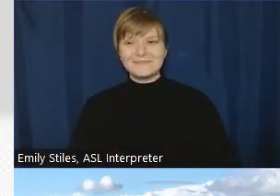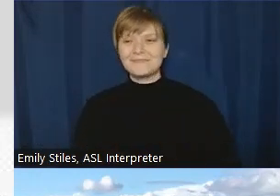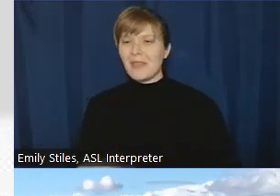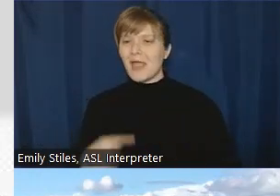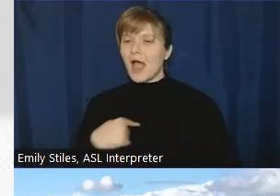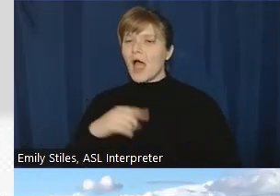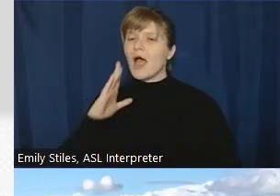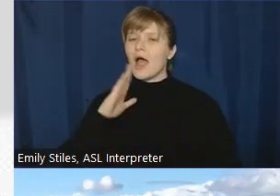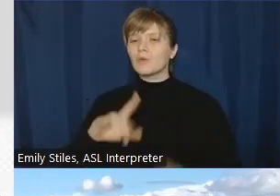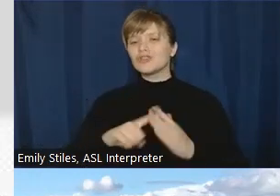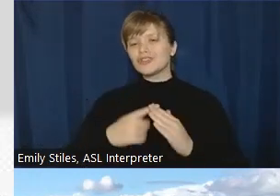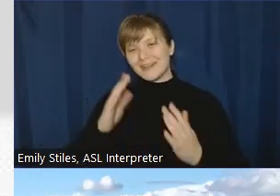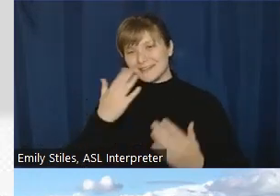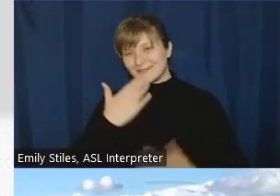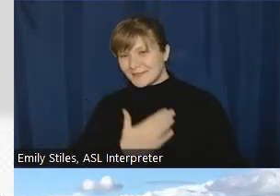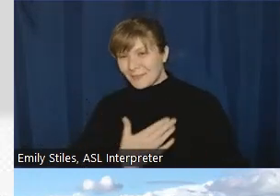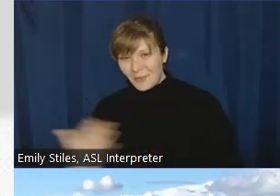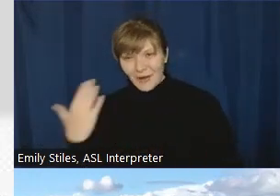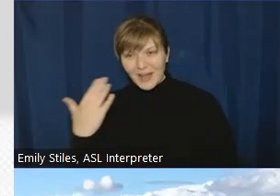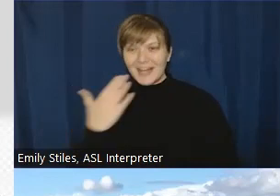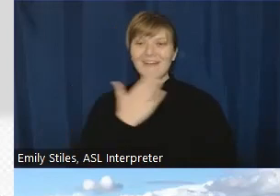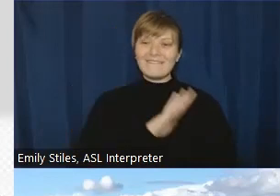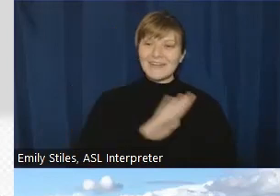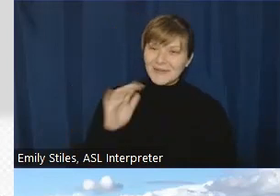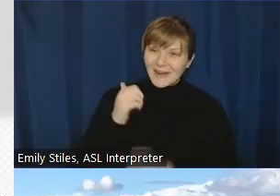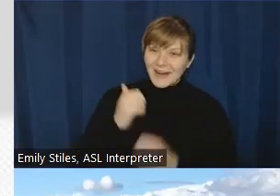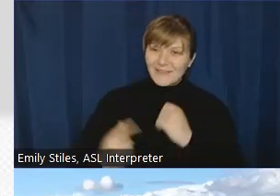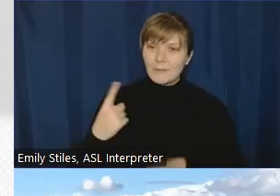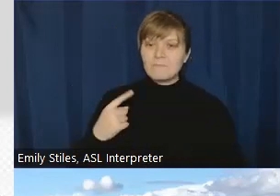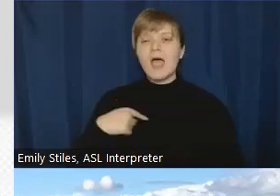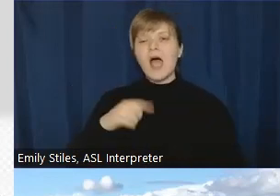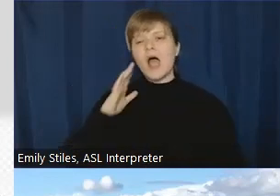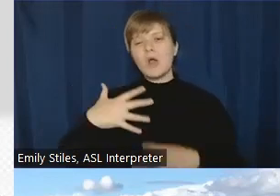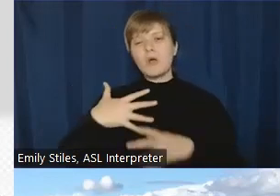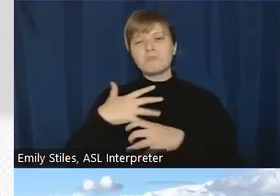Good day, everybody. I am going to give you a flavor of King City. It is a very small